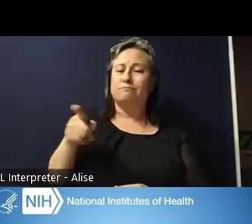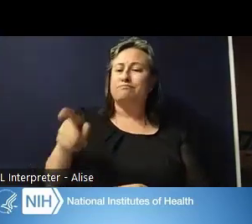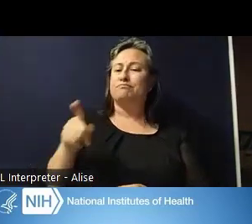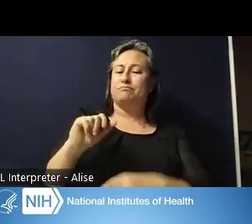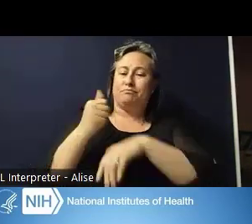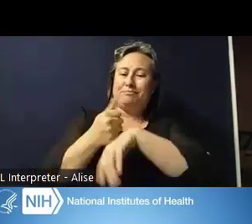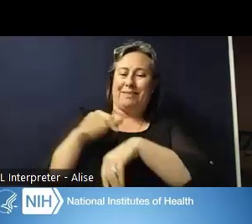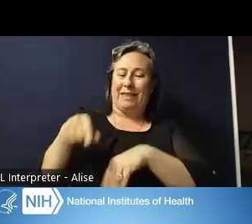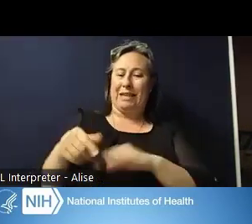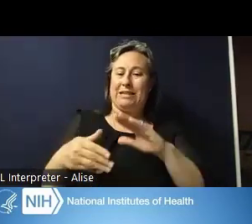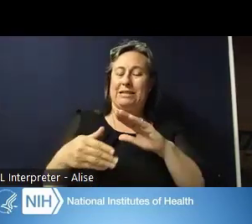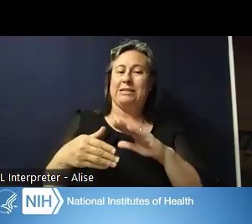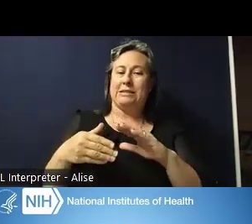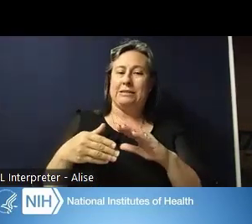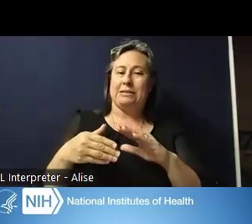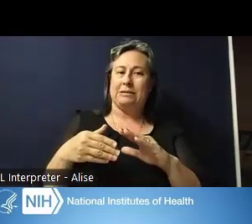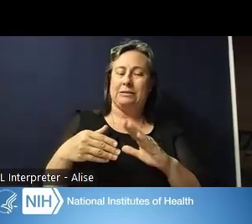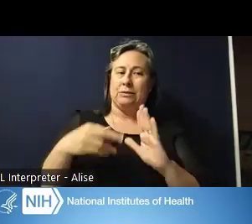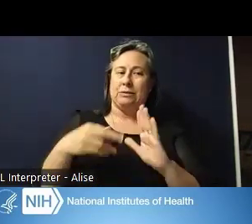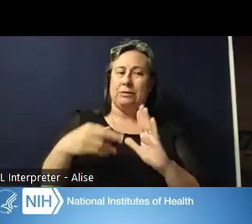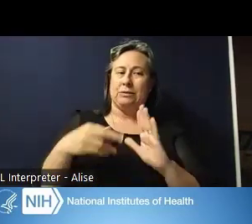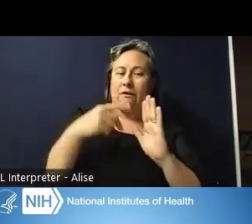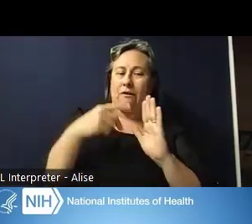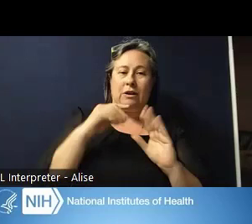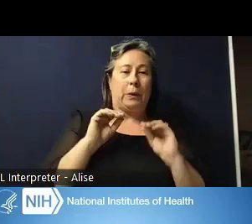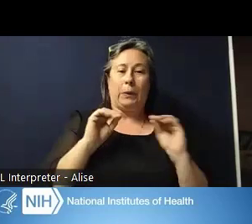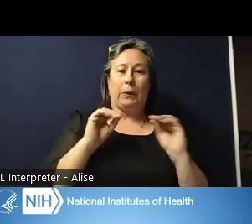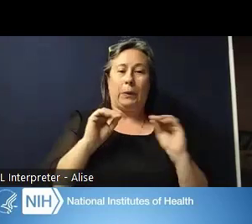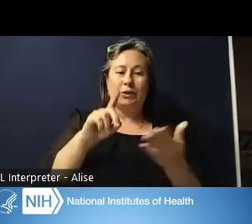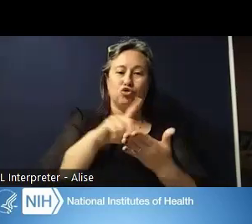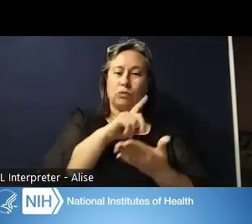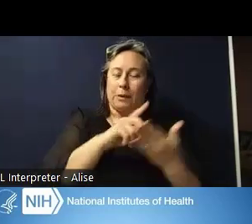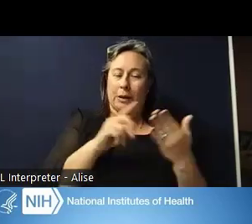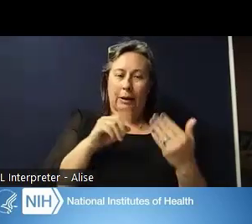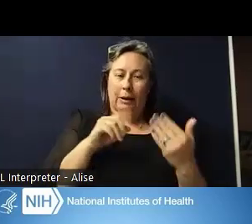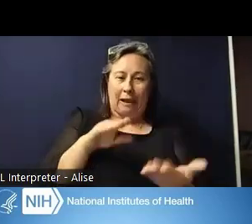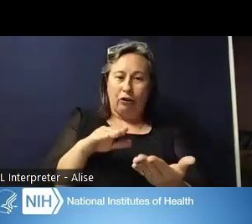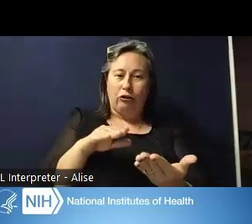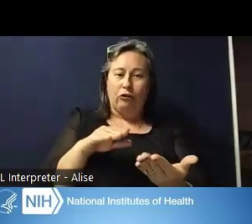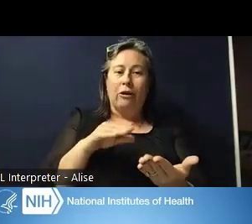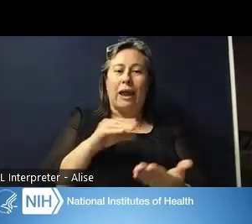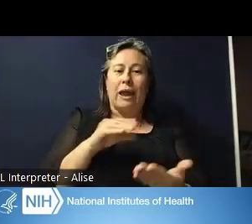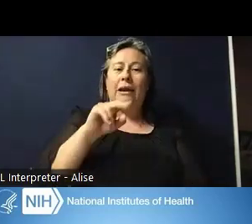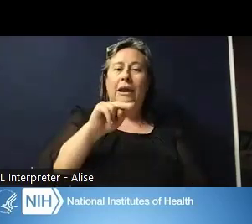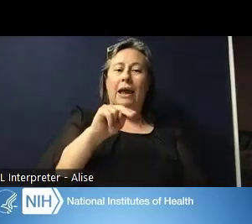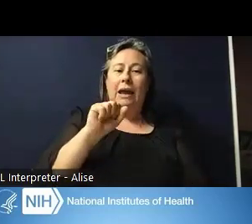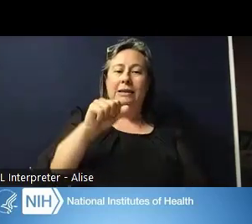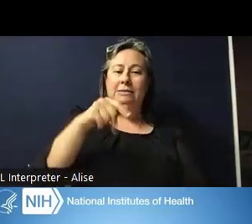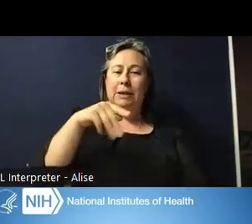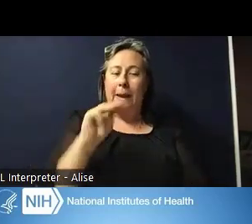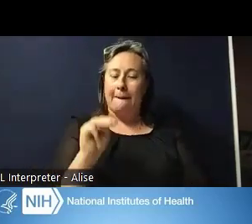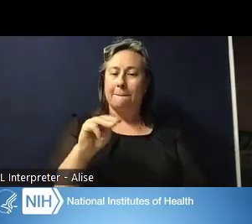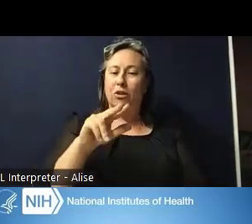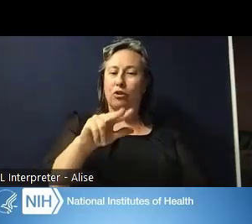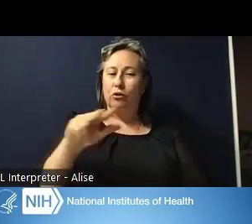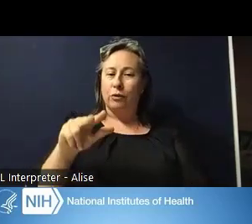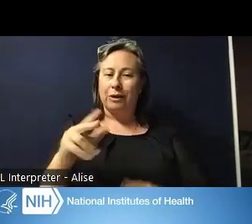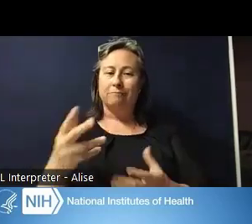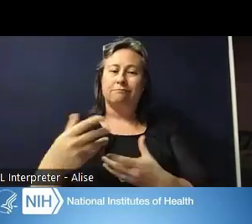in a nondiscriminatory manner and NSPM-33 is also broadened to include international students,